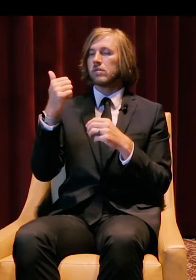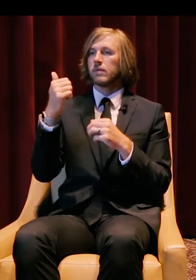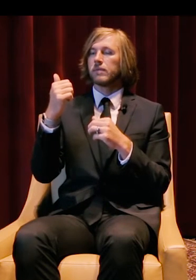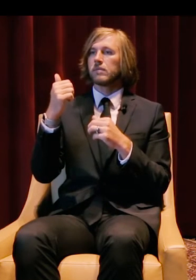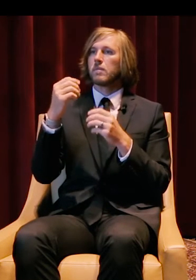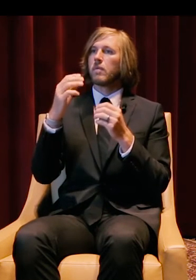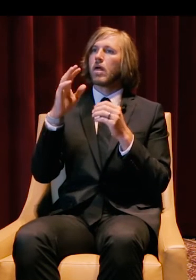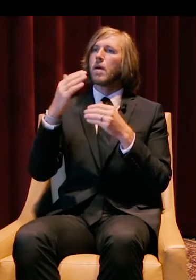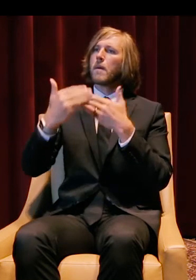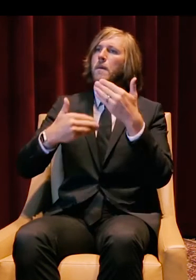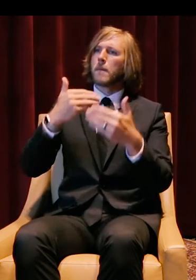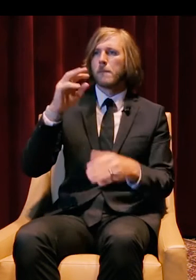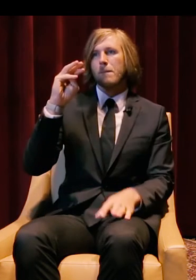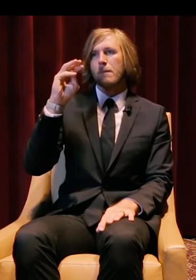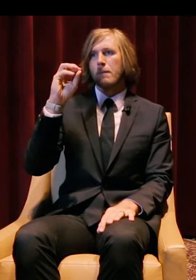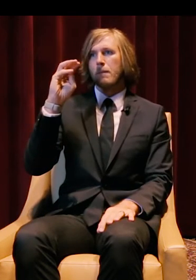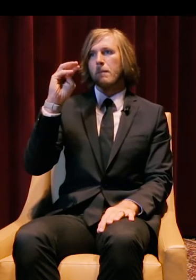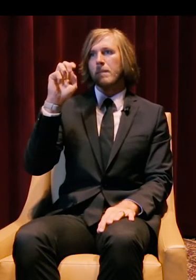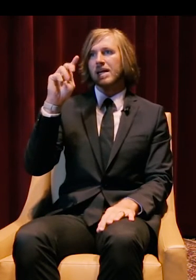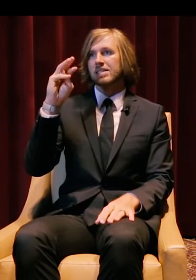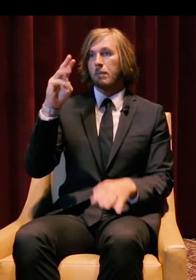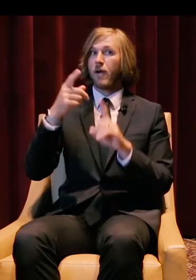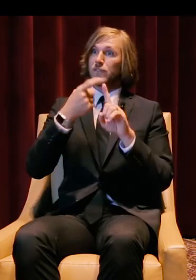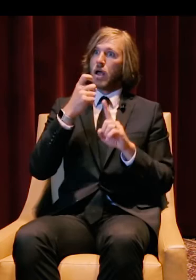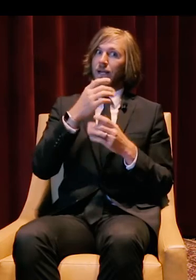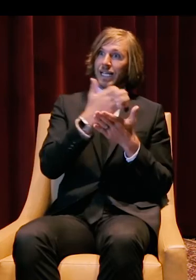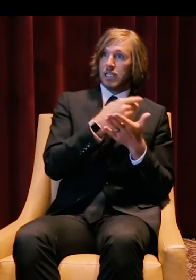is the momentum you get from having income coming in to an organization.